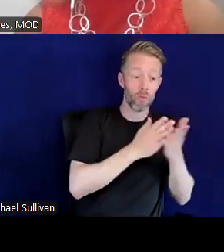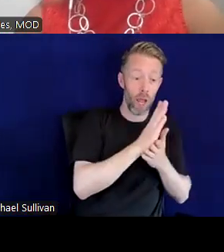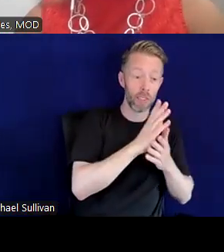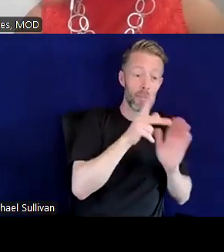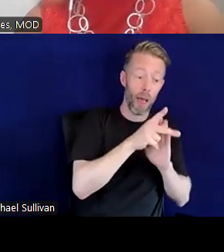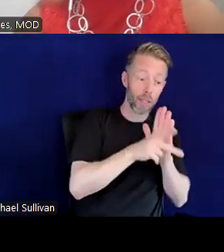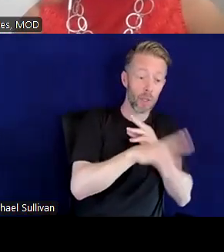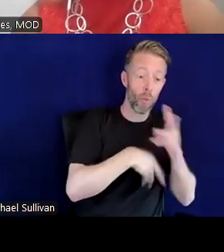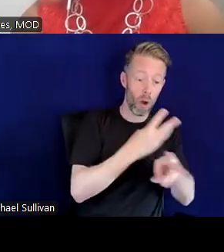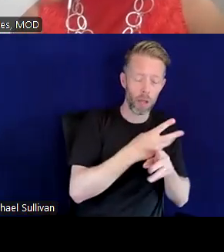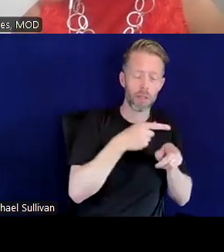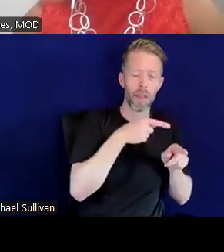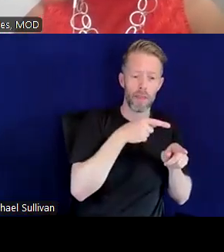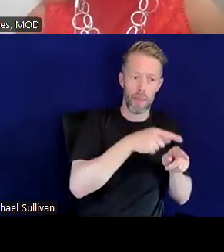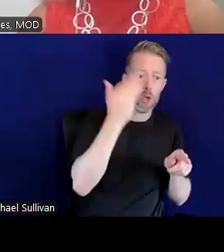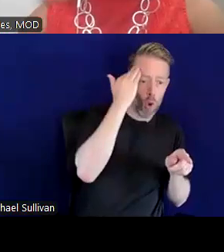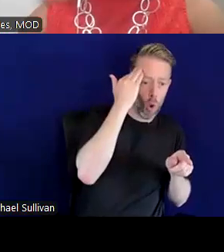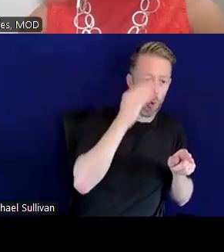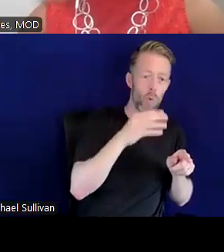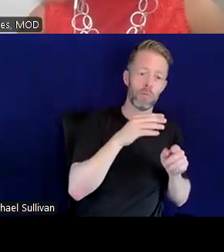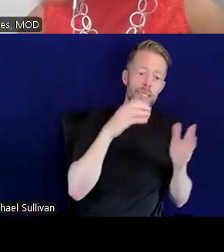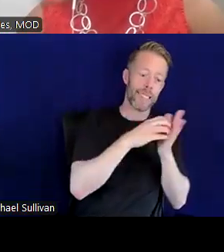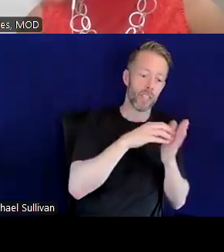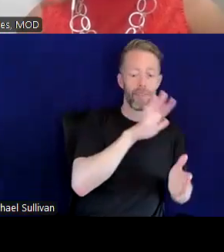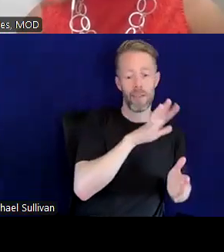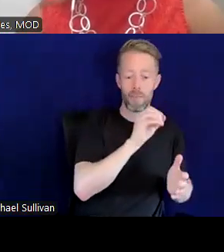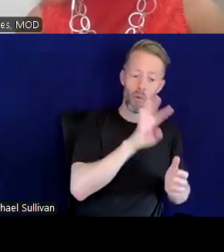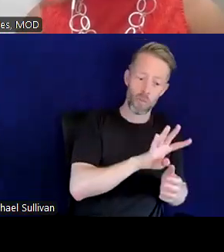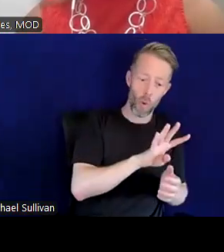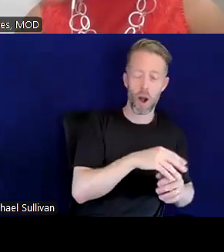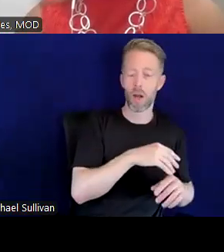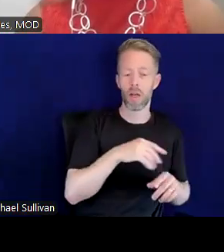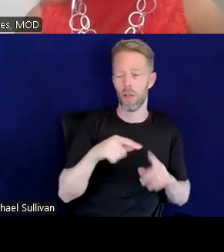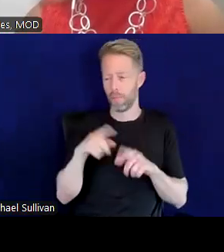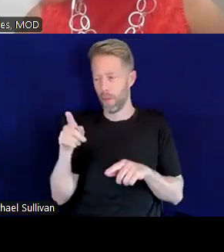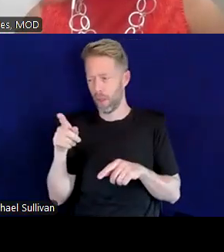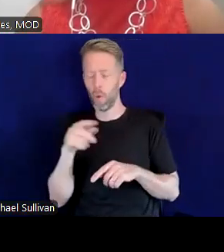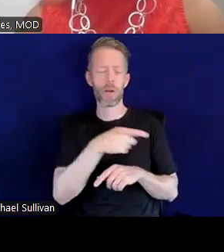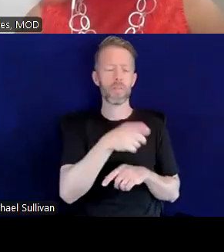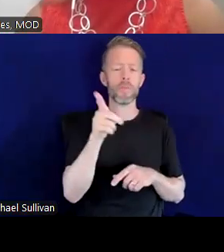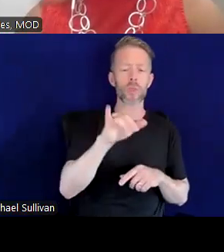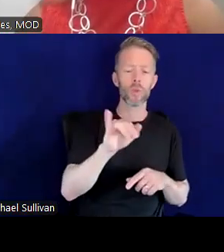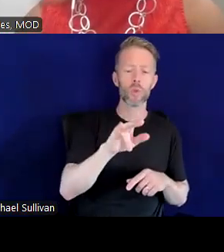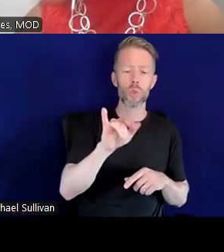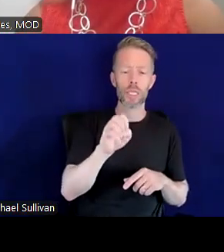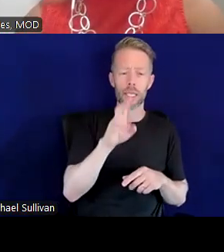Rehabilitation Act of 1973 or if you say Section 504 or I think Julia mentioned Section 508, you